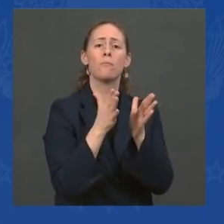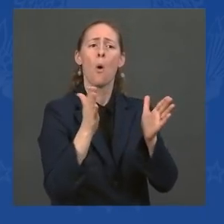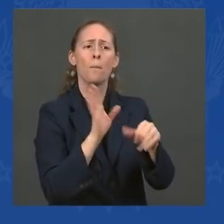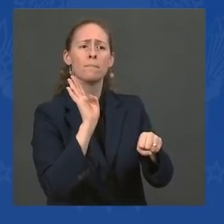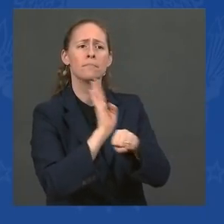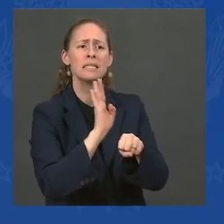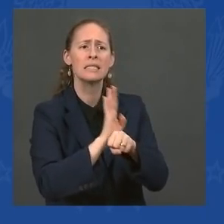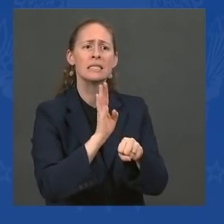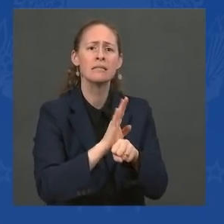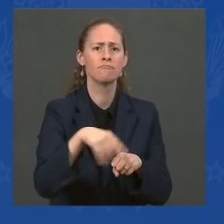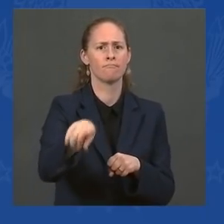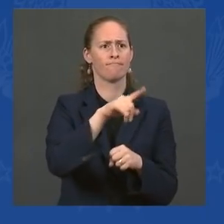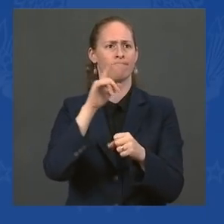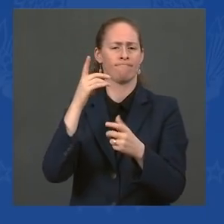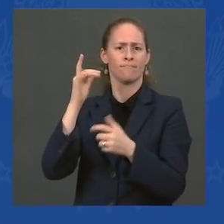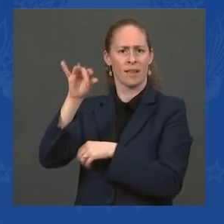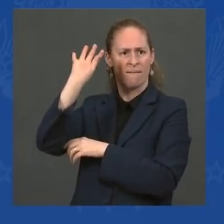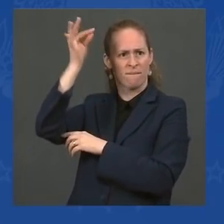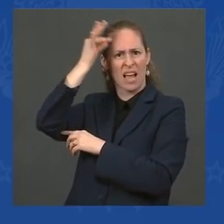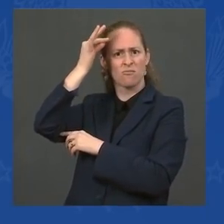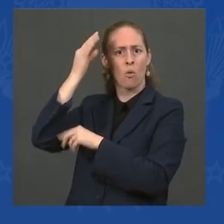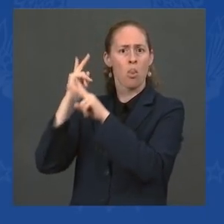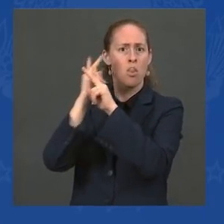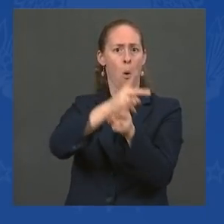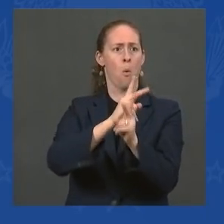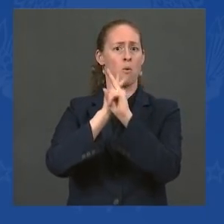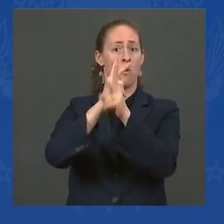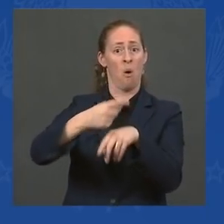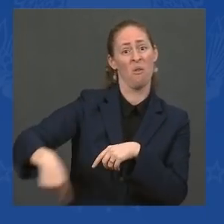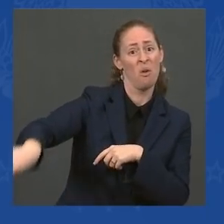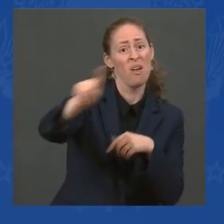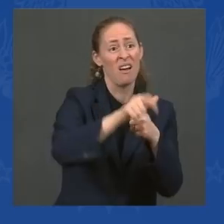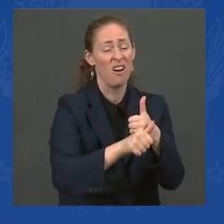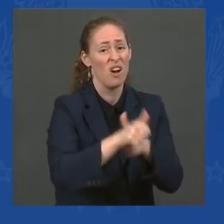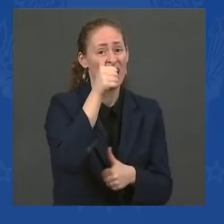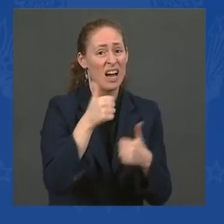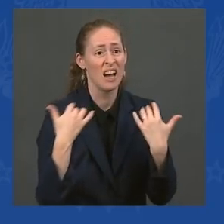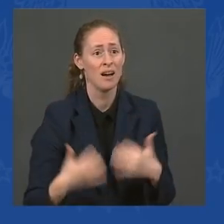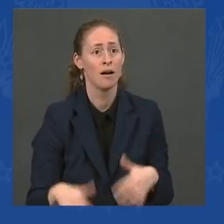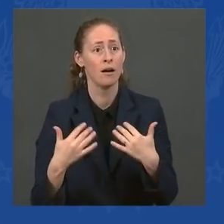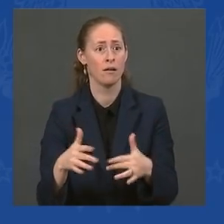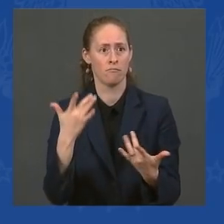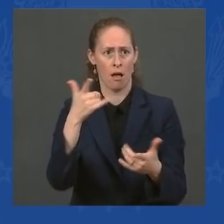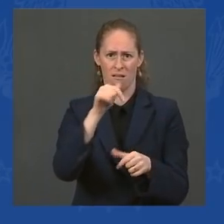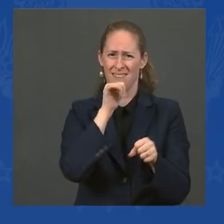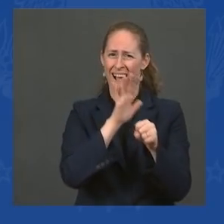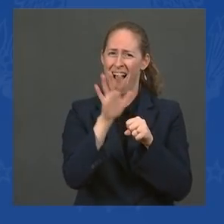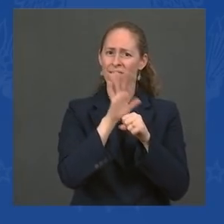They're all at risk. Millions are without sufficient savings to forego an expected check.